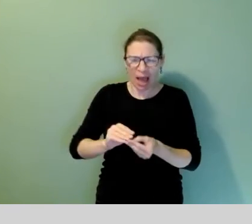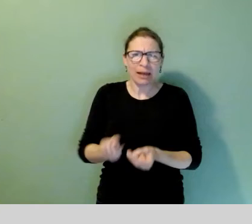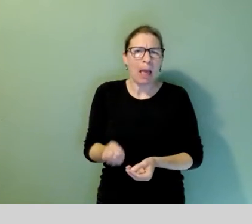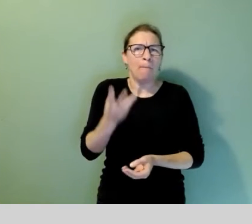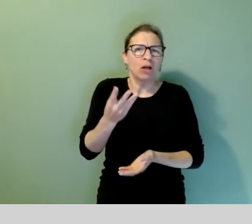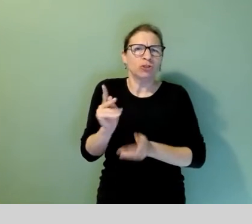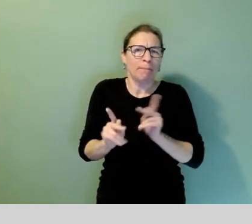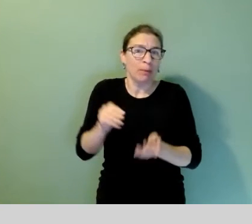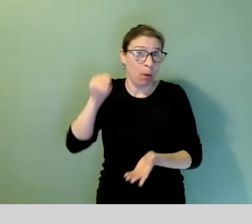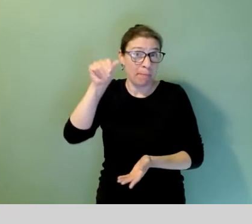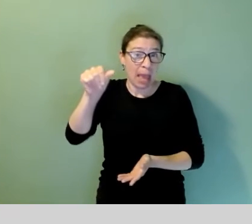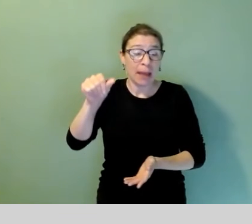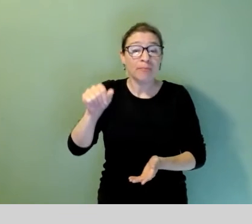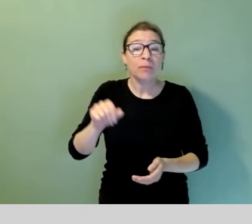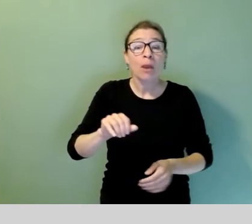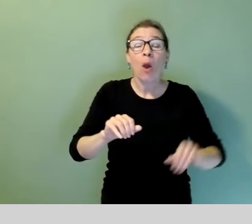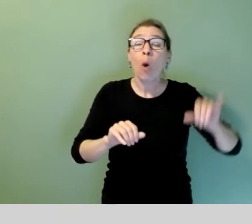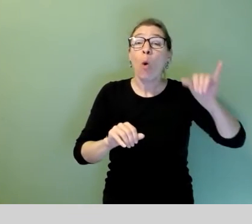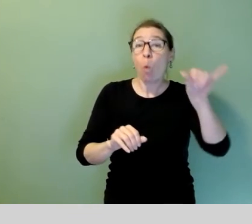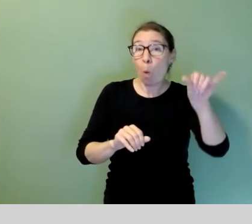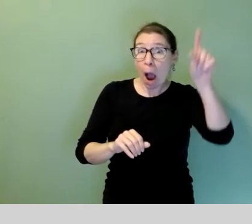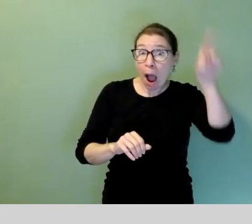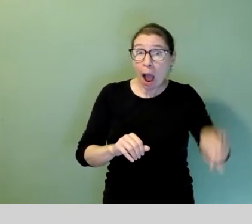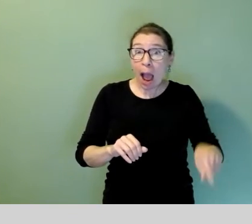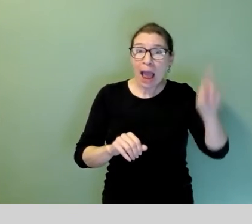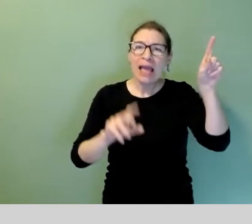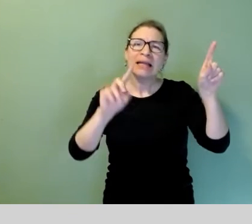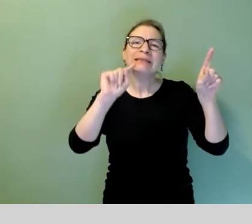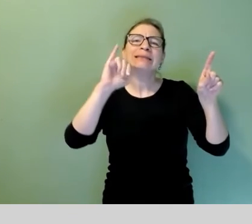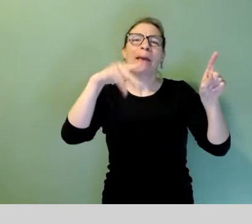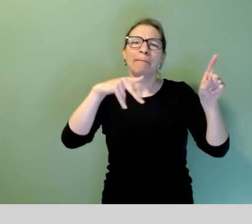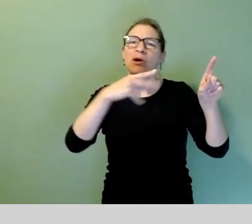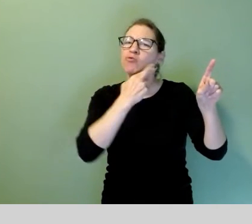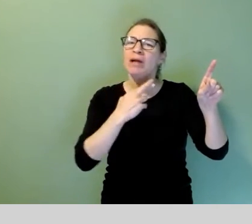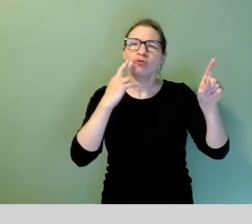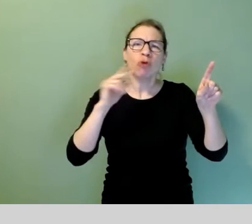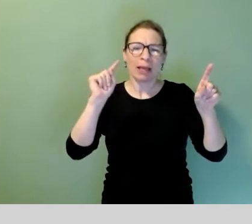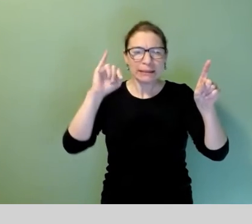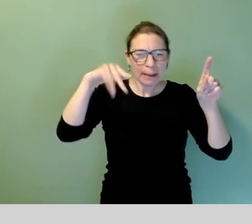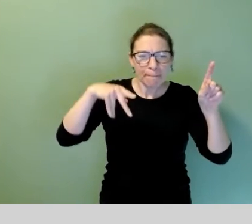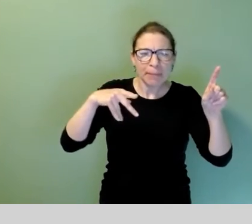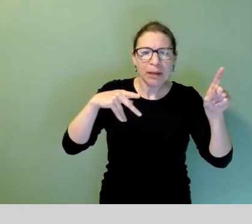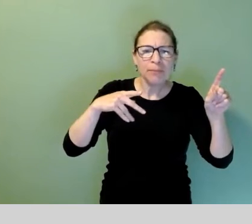On the Y axis we'll see the tip. So we expect that as the bill increases the tip increases.